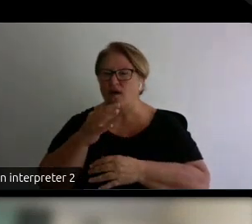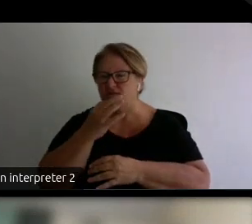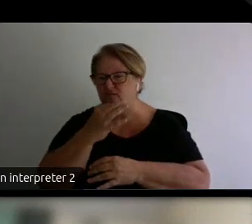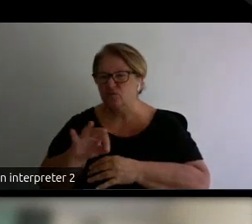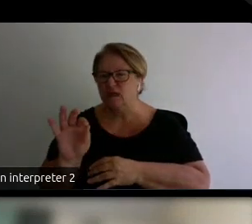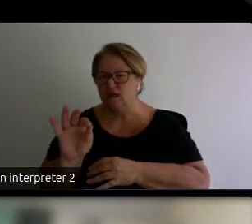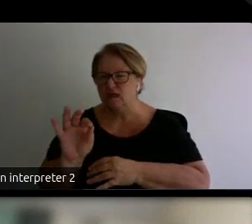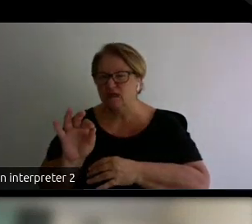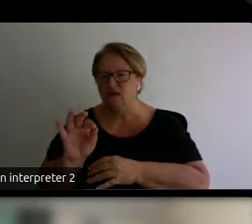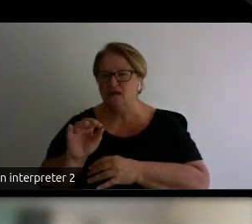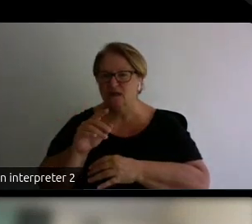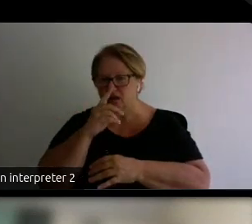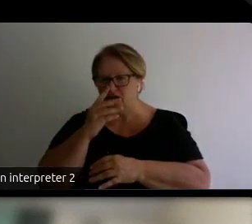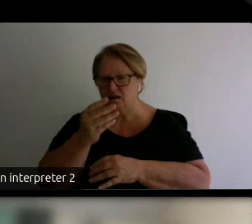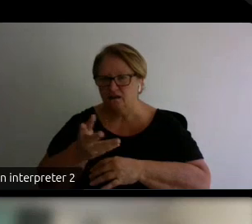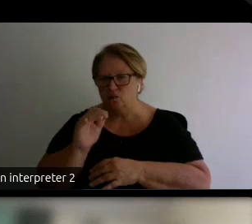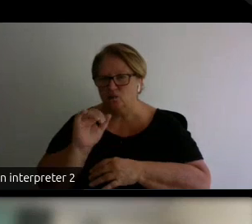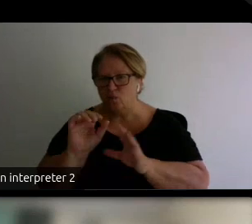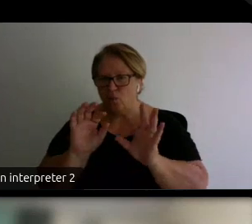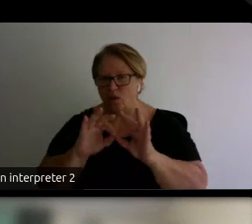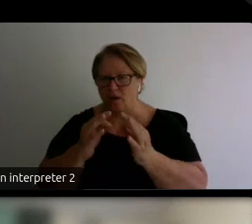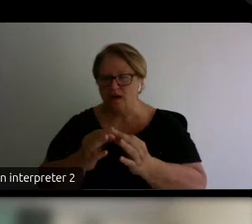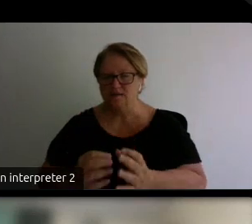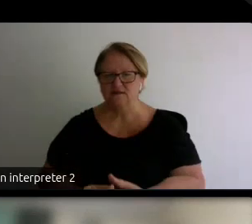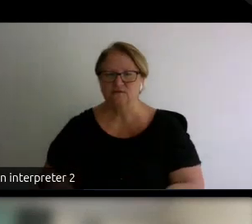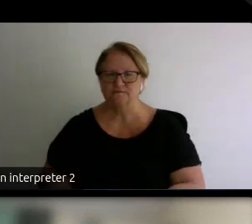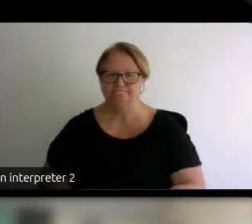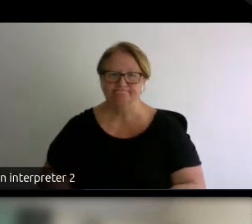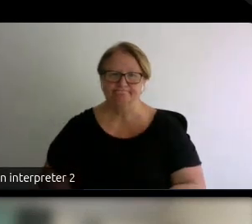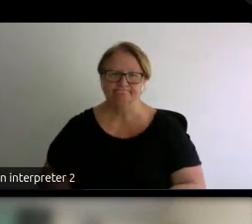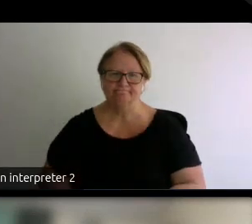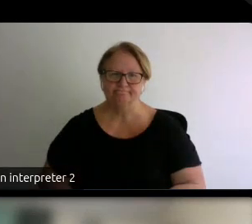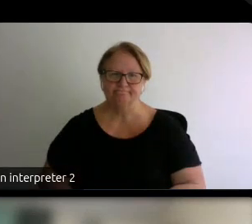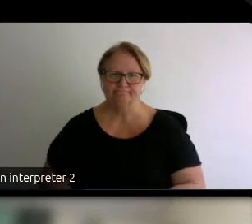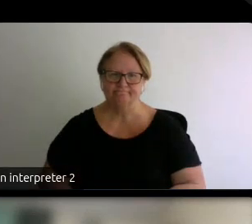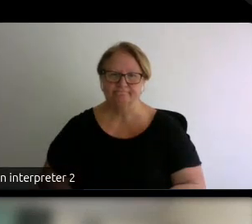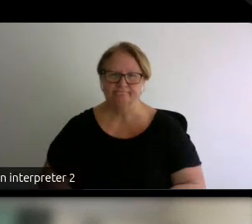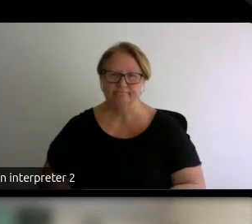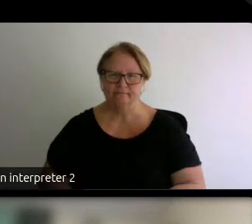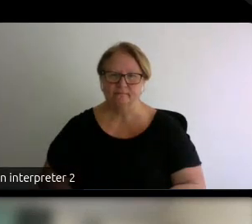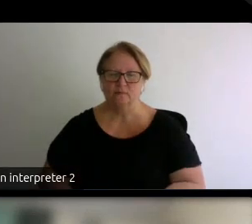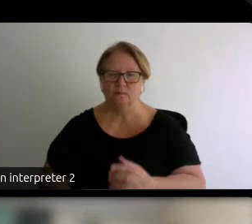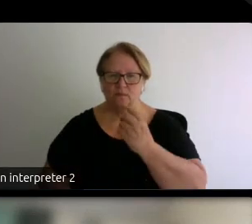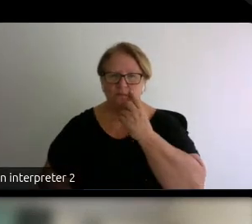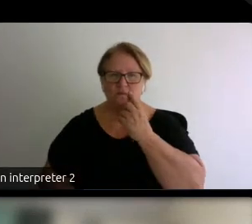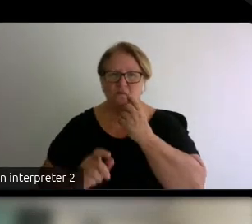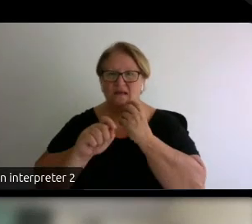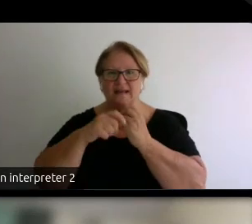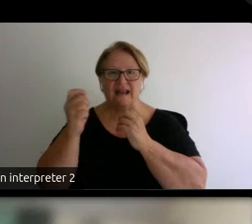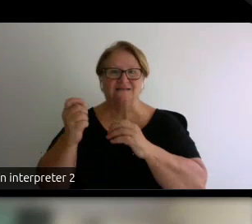to your organization. Uh so keep an eye out for our next two webinars. Uh because next month is